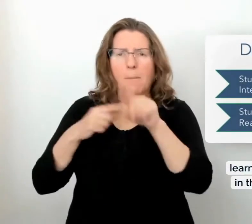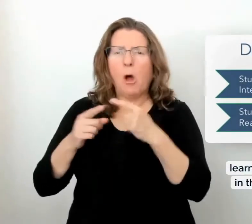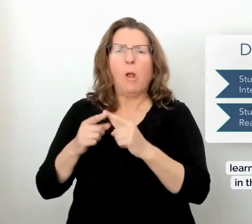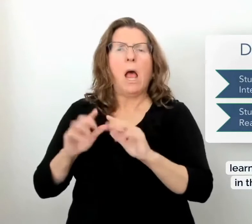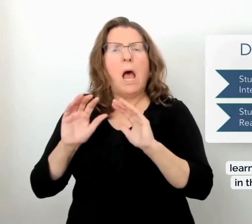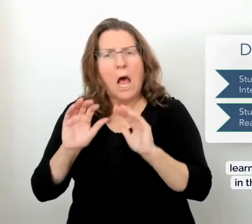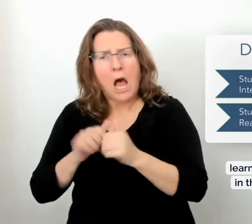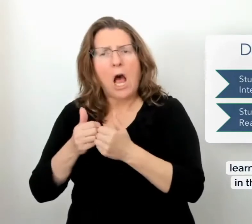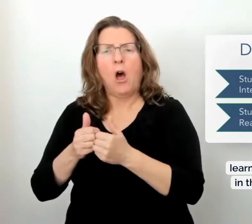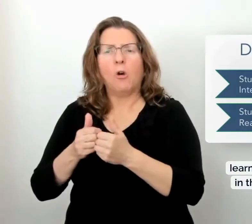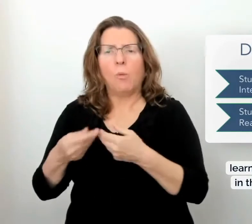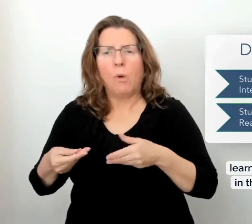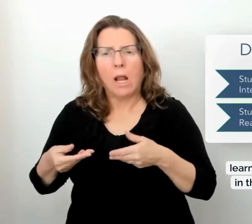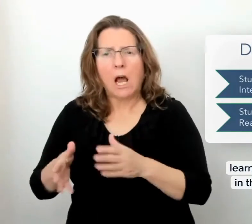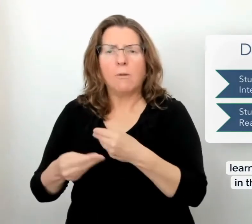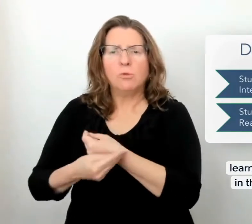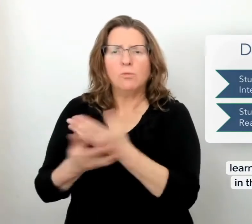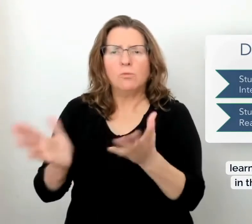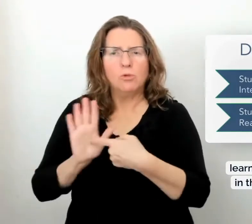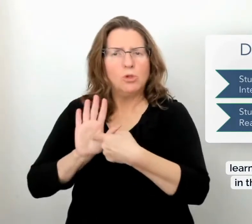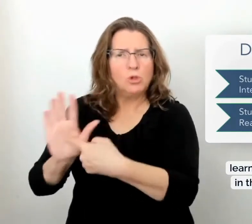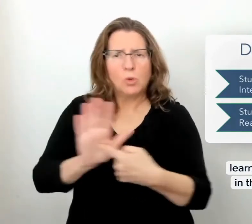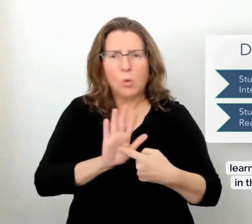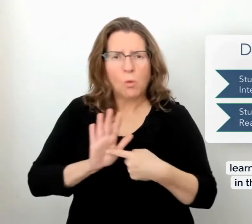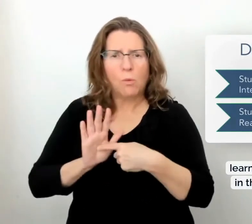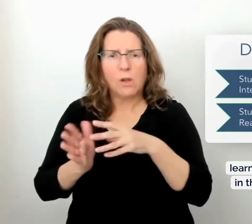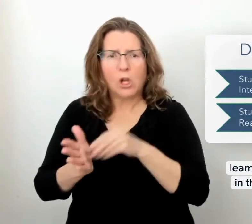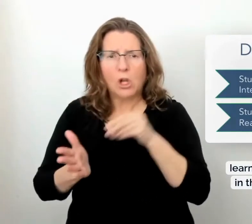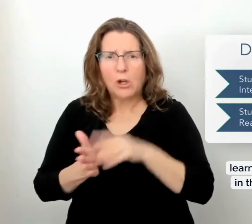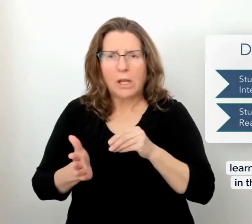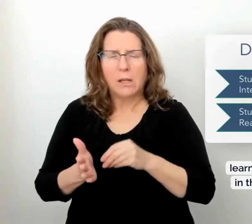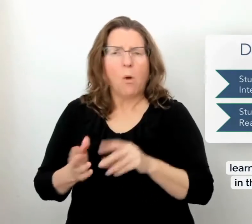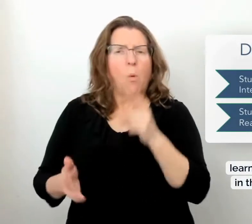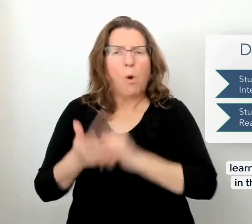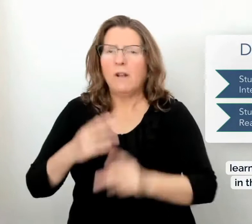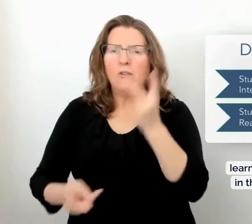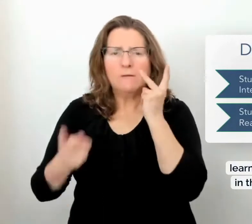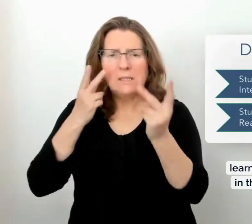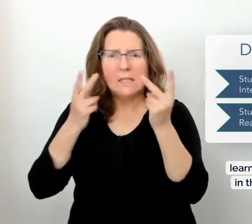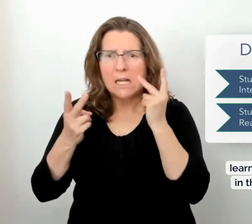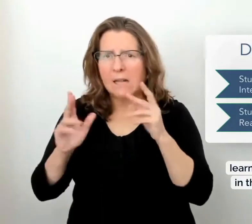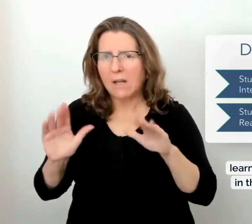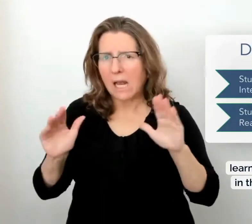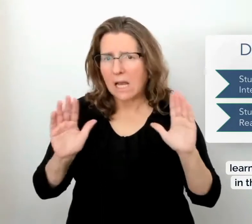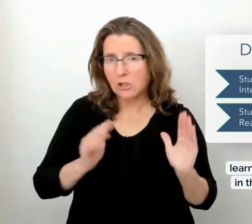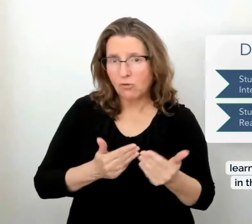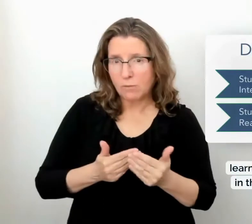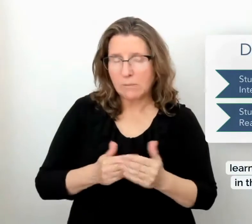We're looking for alternatives for how they can express their learning. What have you seen used in the classroom?